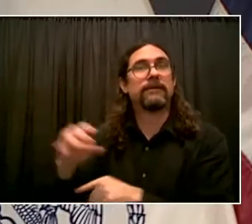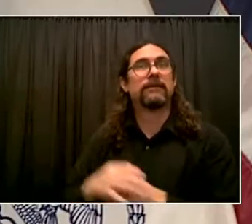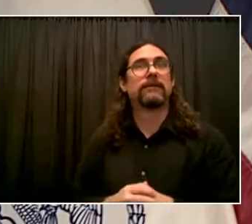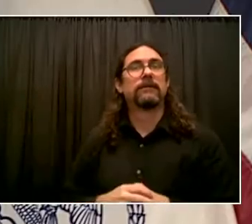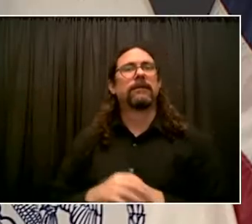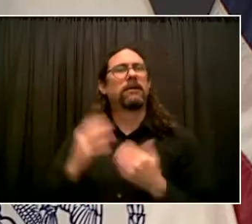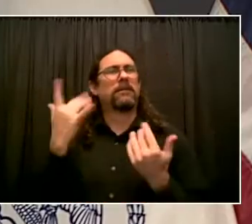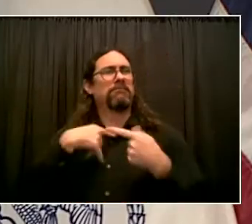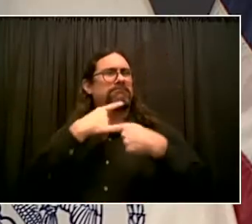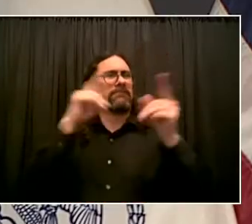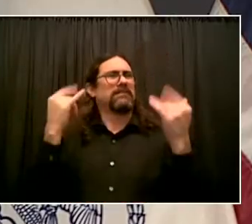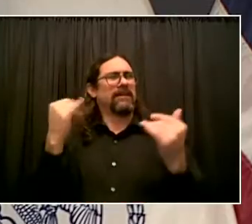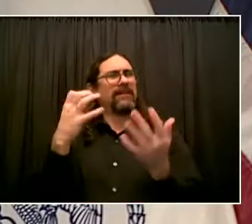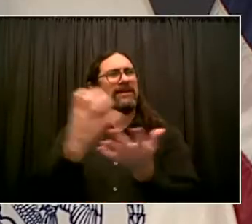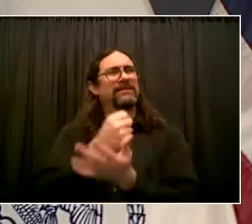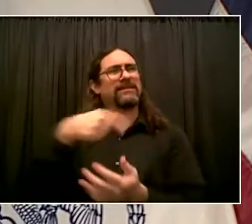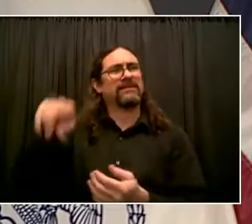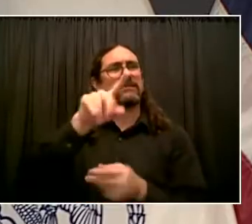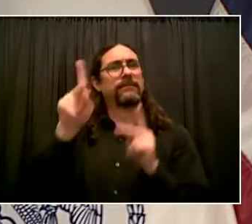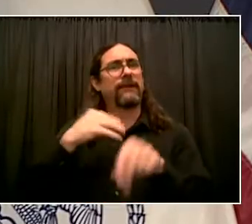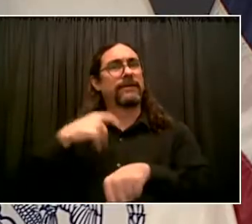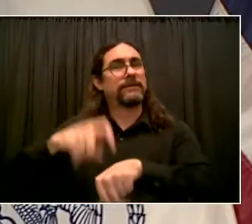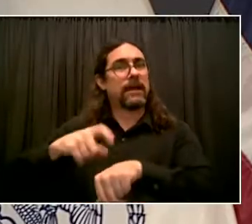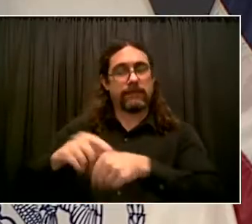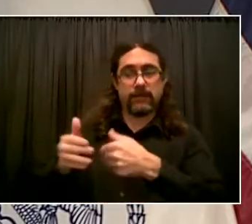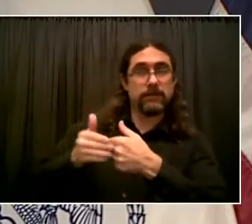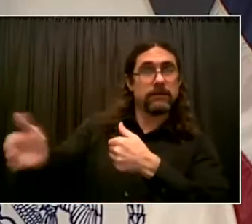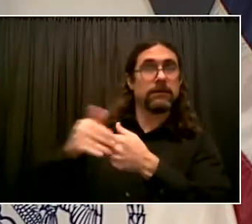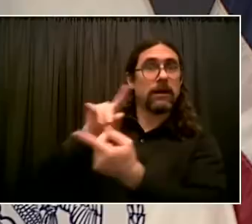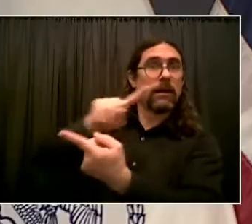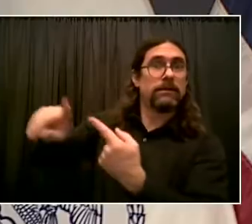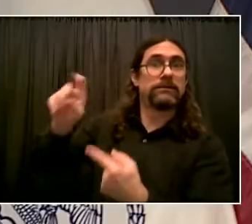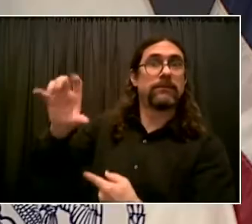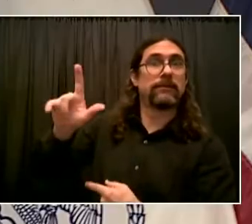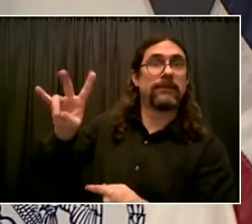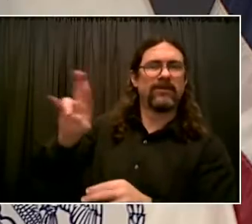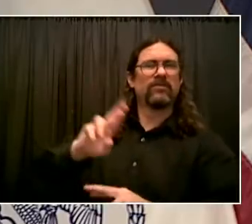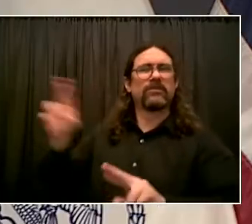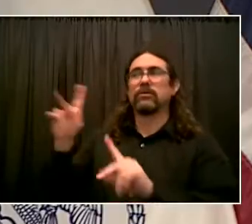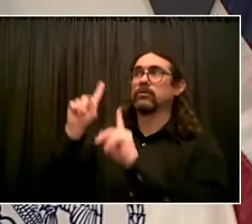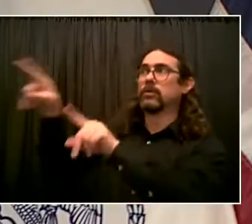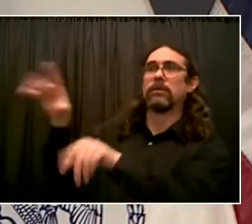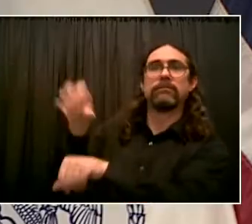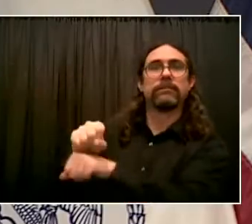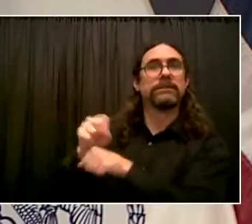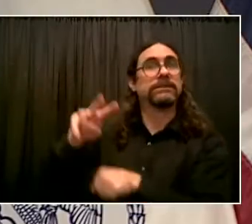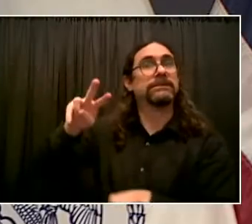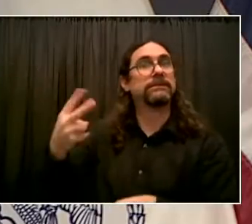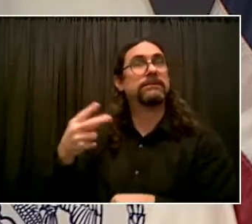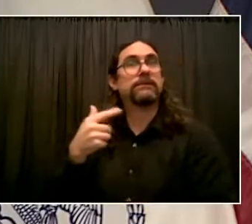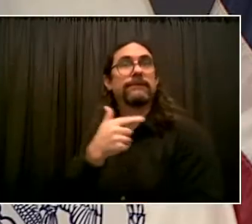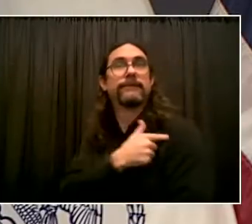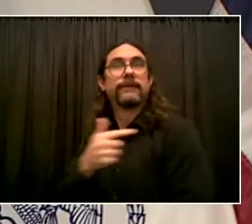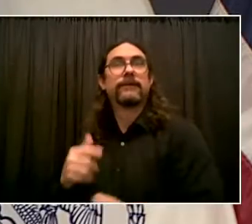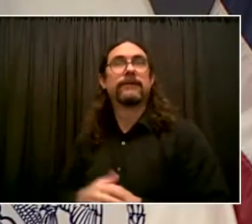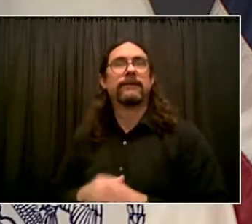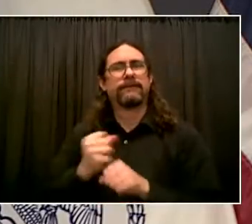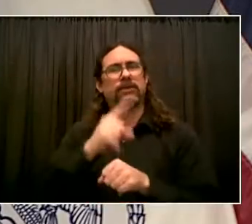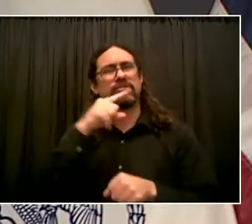IS GOTTEN THERE FIRST DOSE, IF YOU GOT YOUR FIRST DOSE BY NOW YOU WILL BE ABLE TO GET YOUR SECOND DOSE BY THEN.